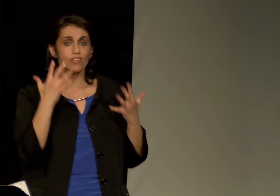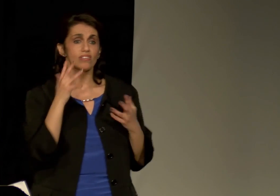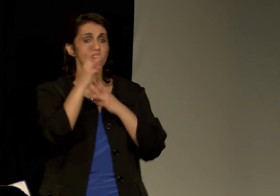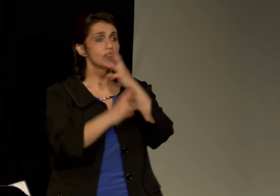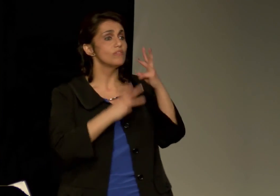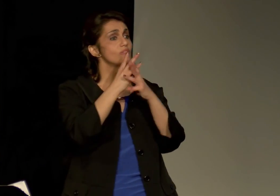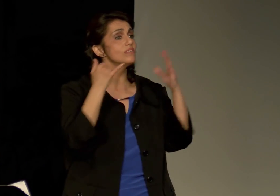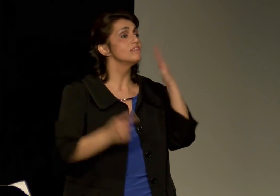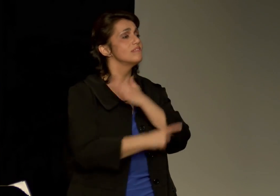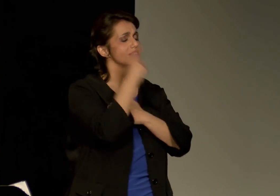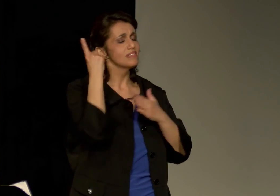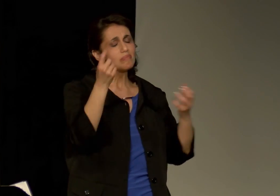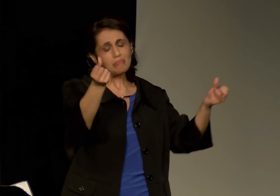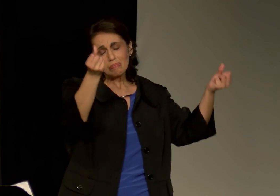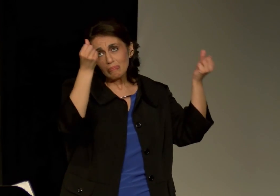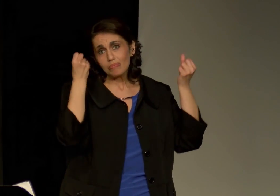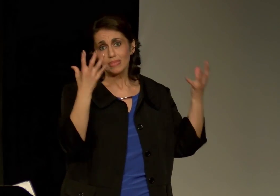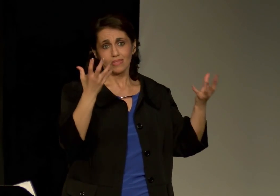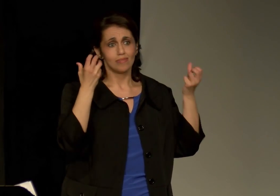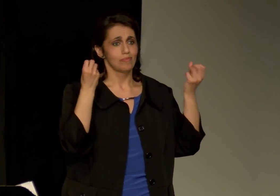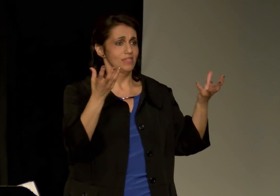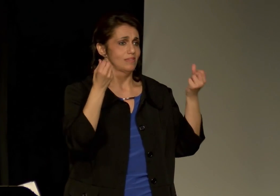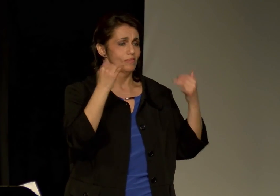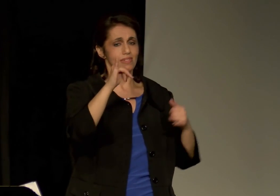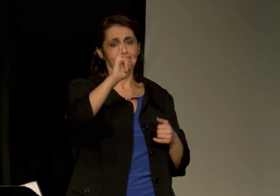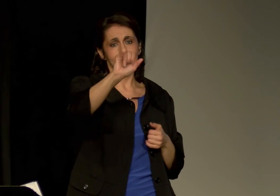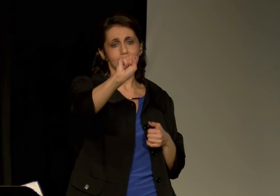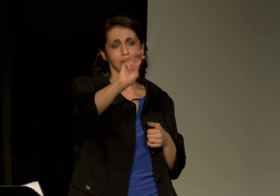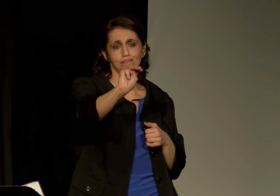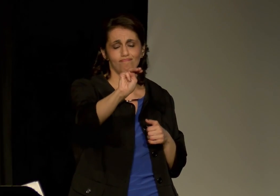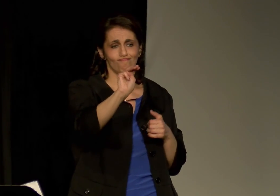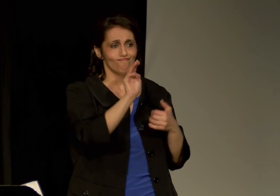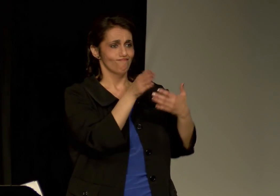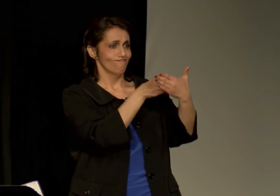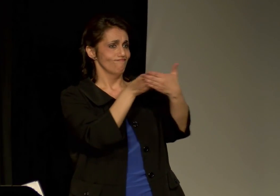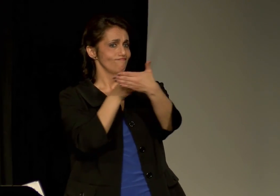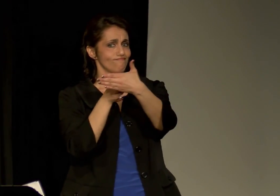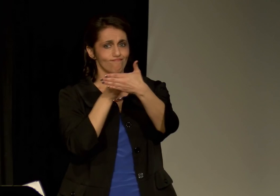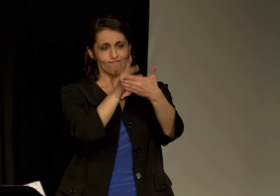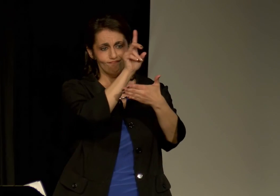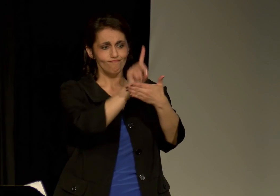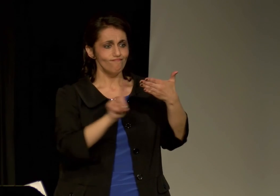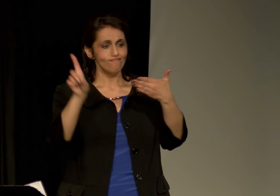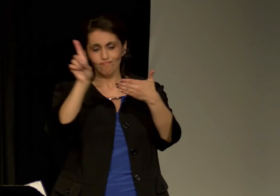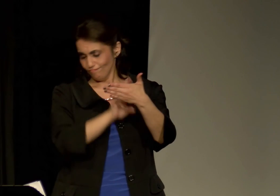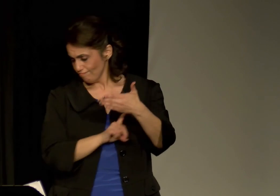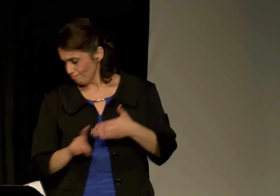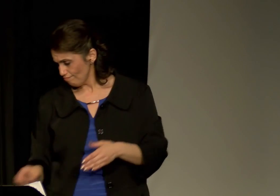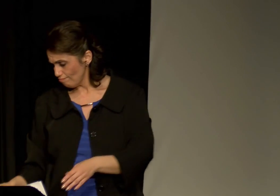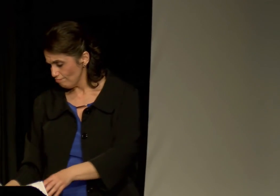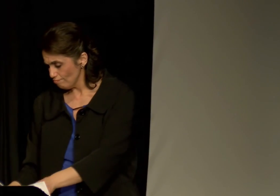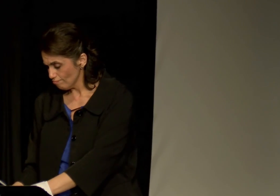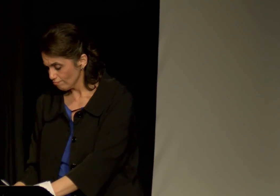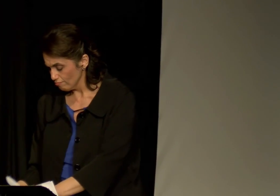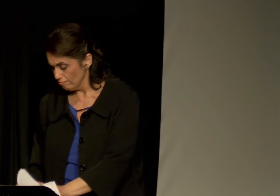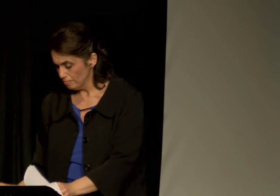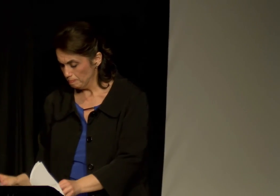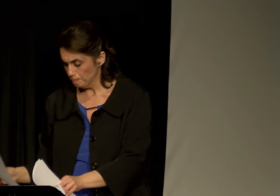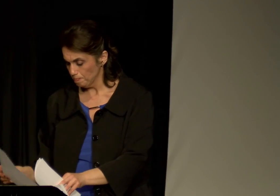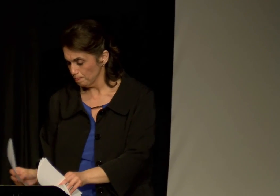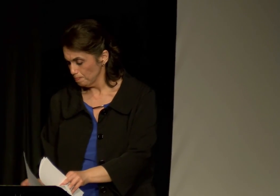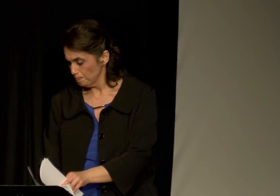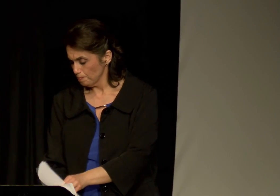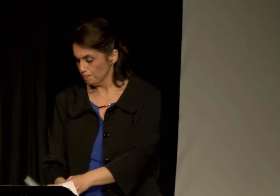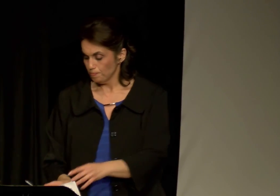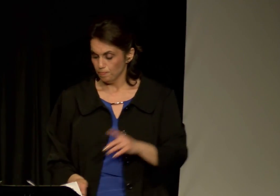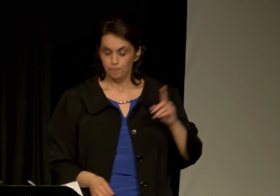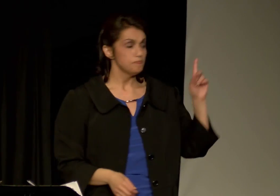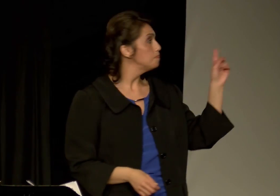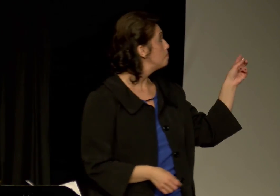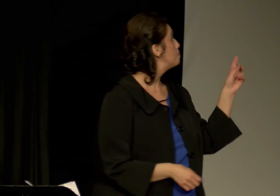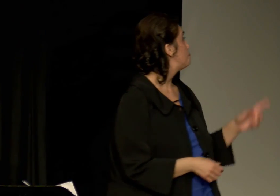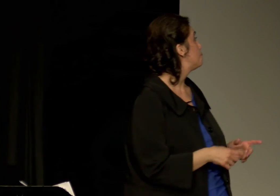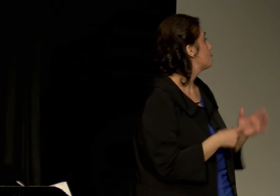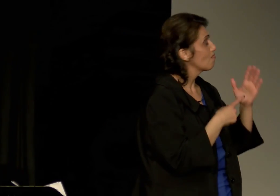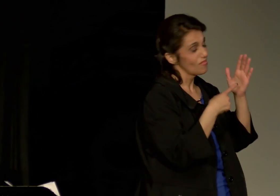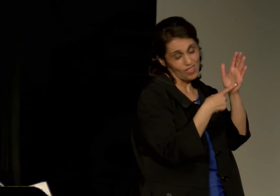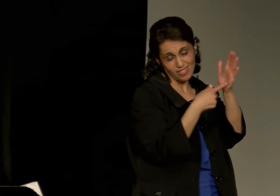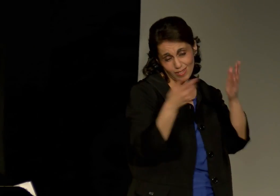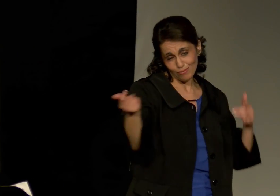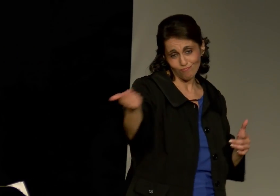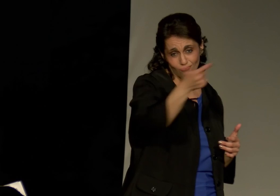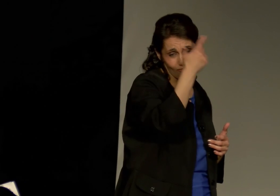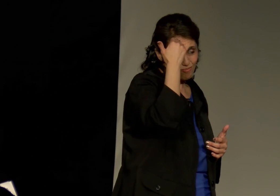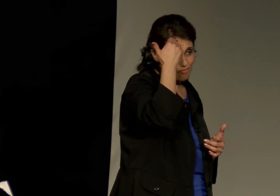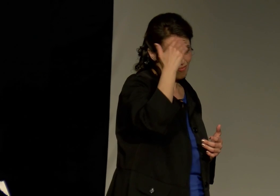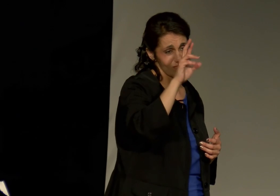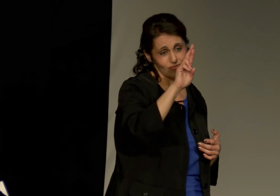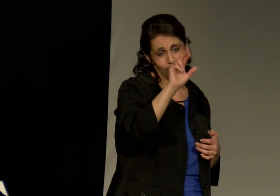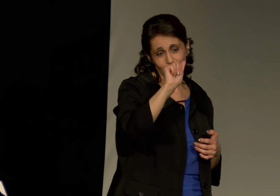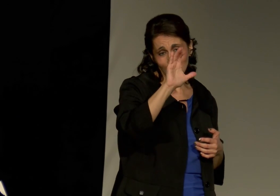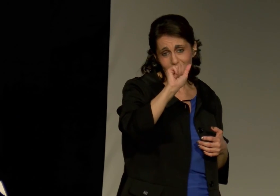Unfortunately, in the world today, there are many, many isms; many systems of oppression.